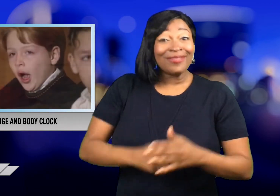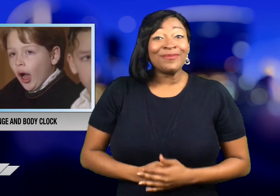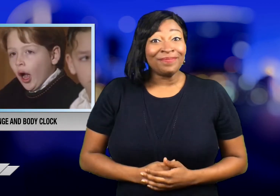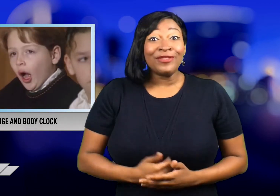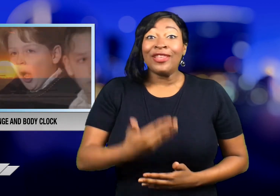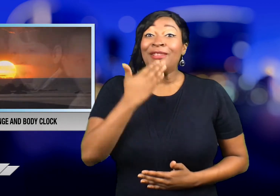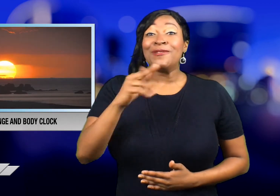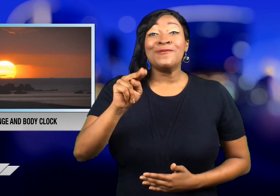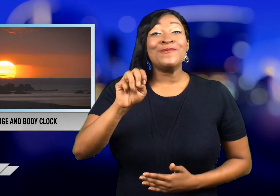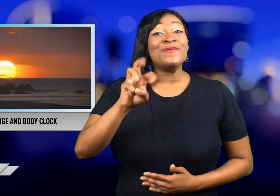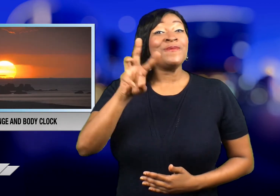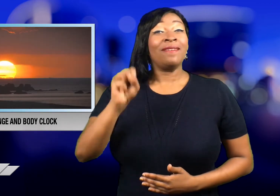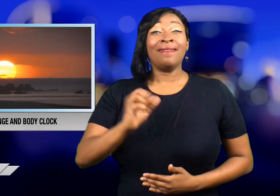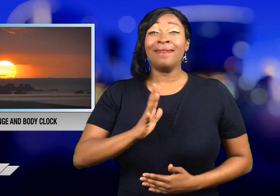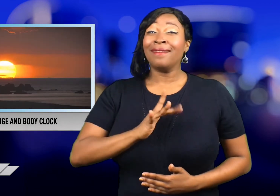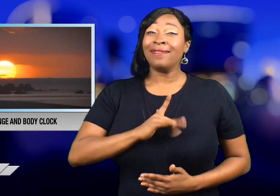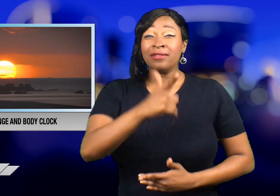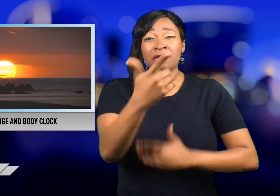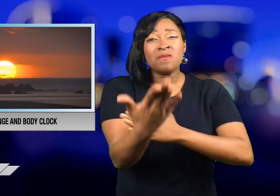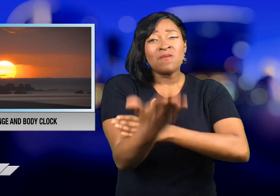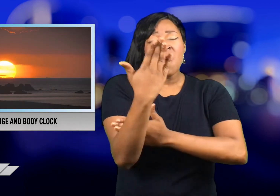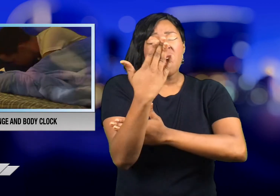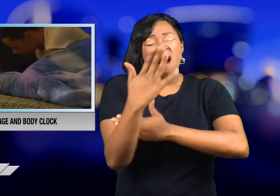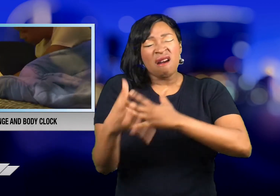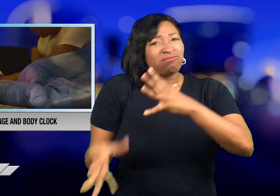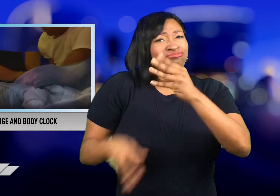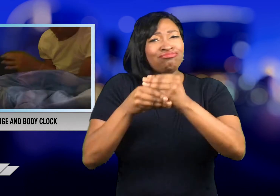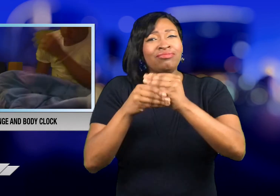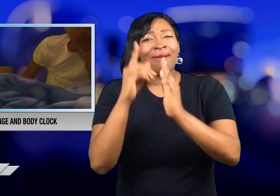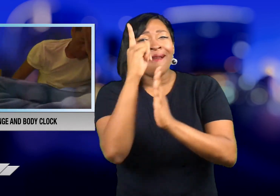The good news: you will get an extra hour of sleep